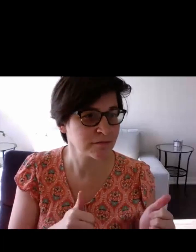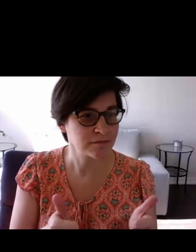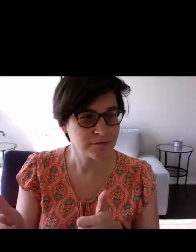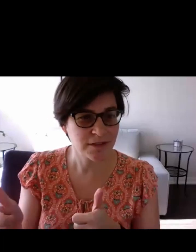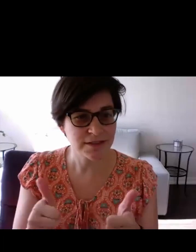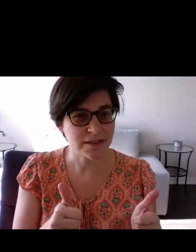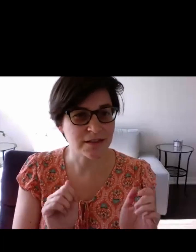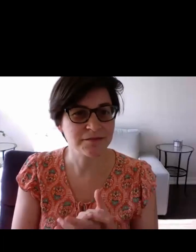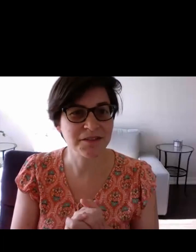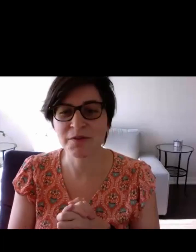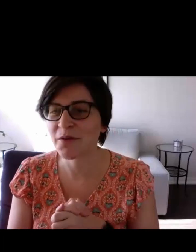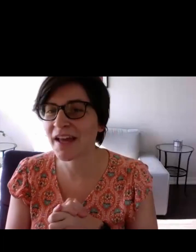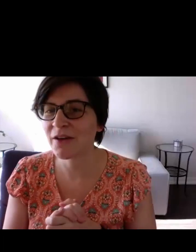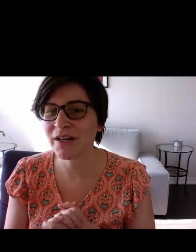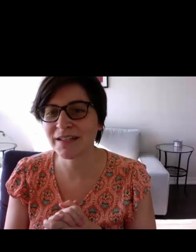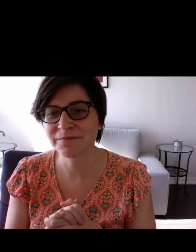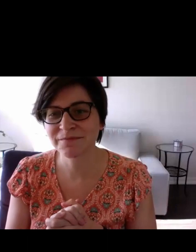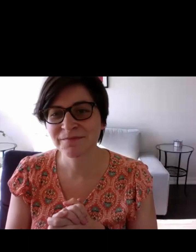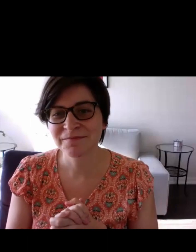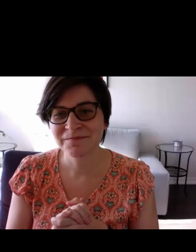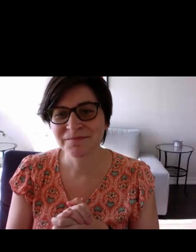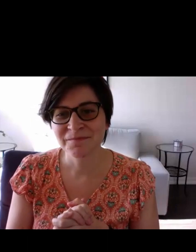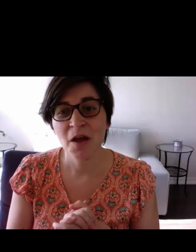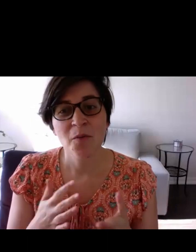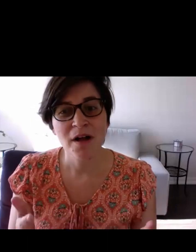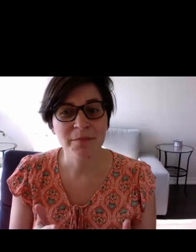I see everyone’s okay. Great!